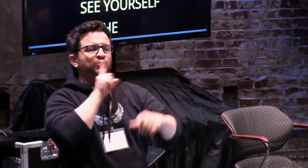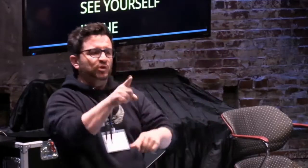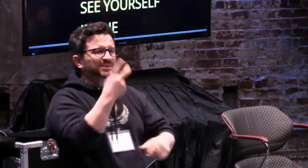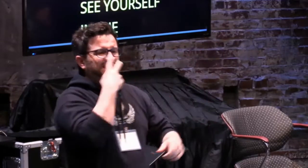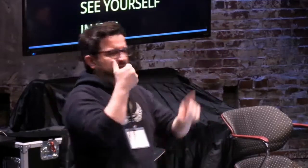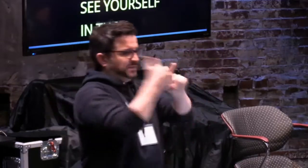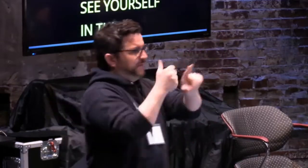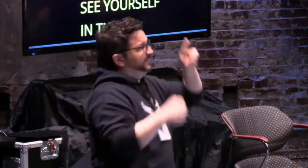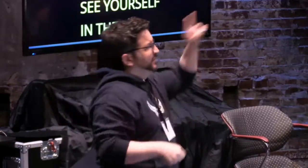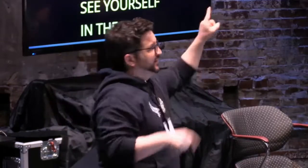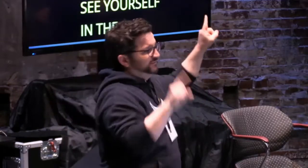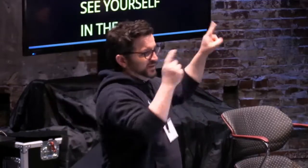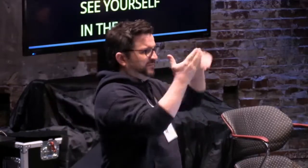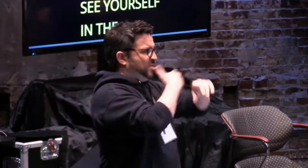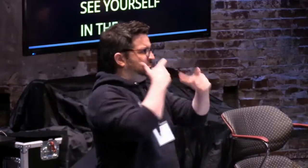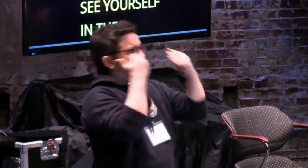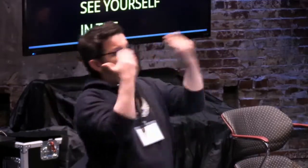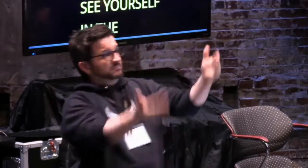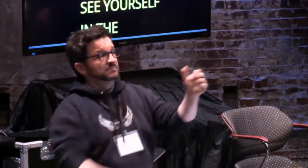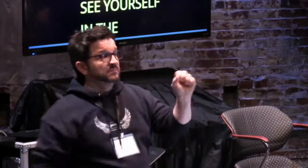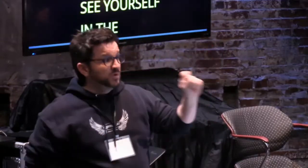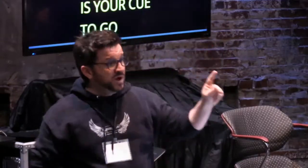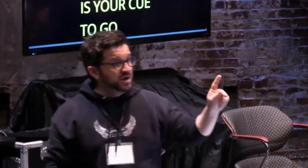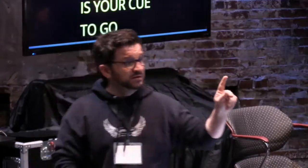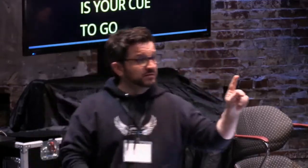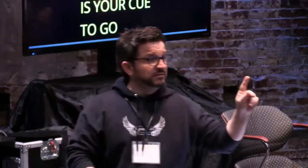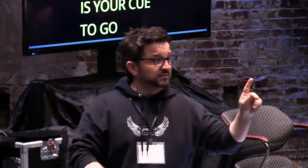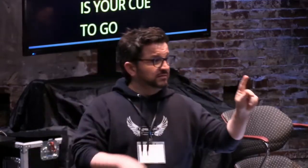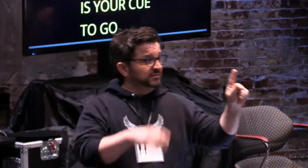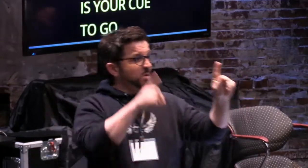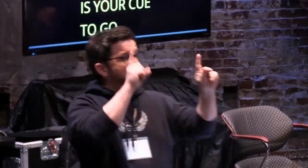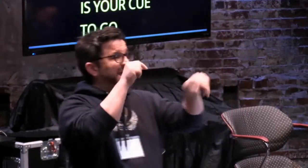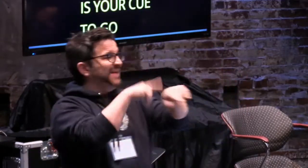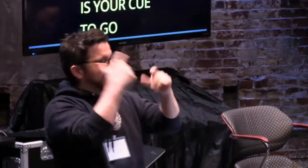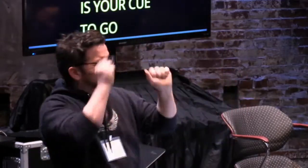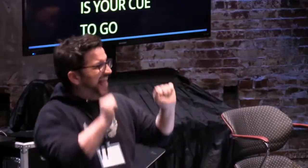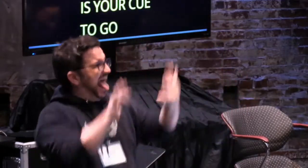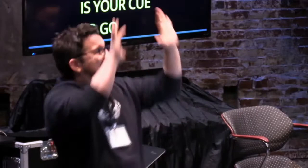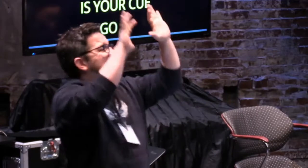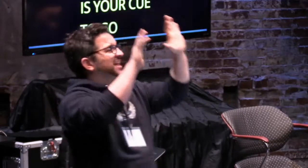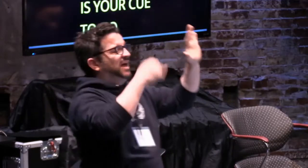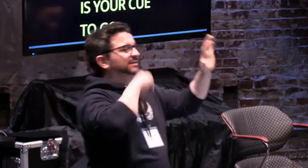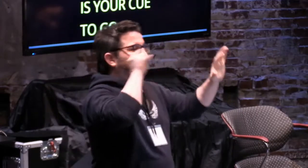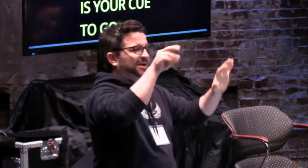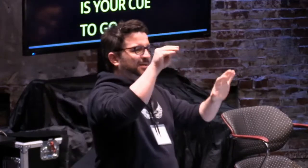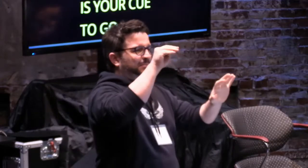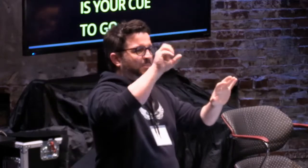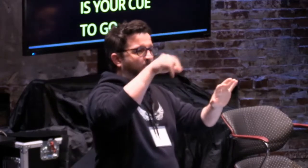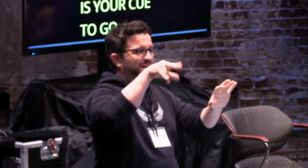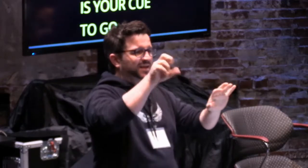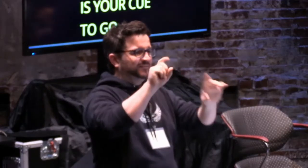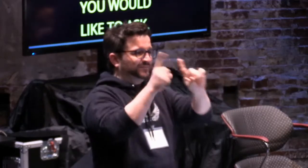And that's how the turn taking will look like, okay? So please keep in mind, wait for the camera, okay?